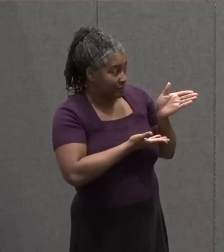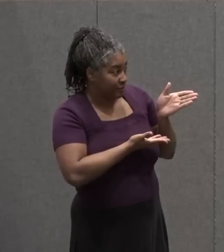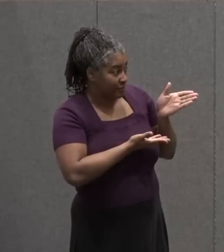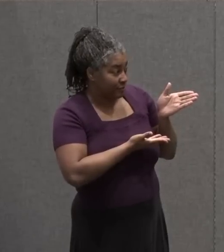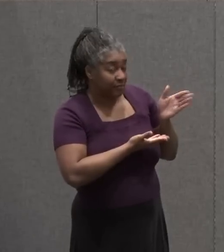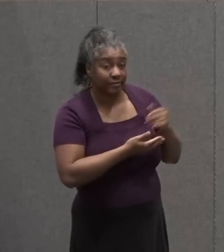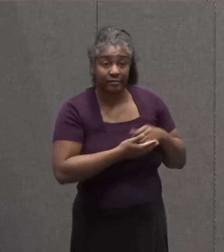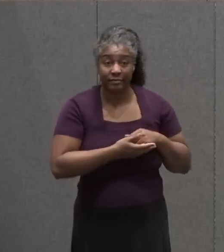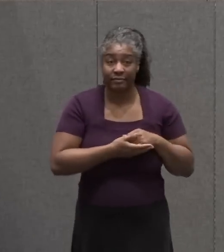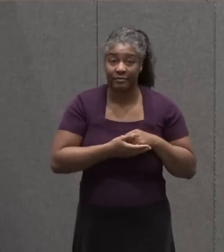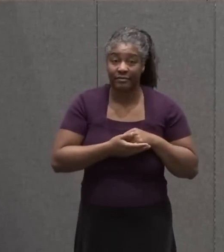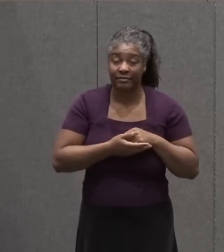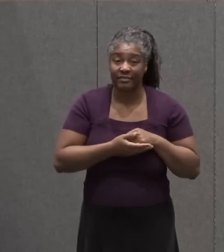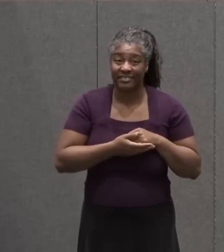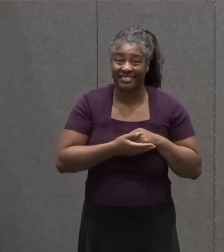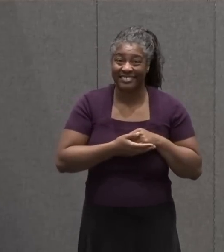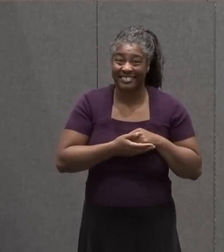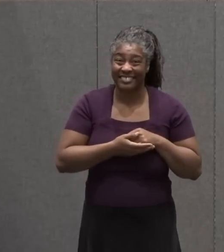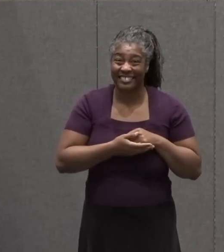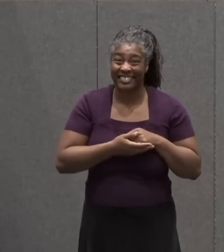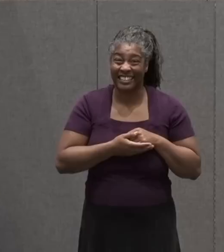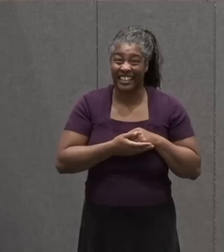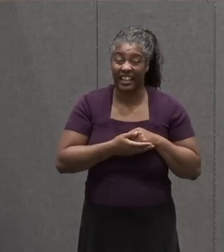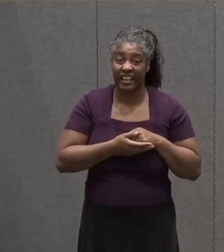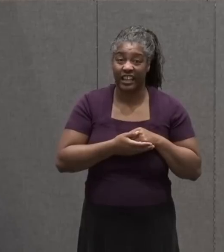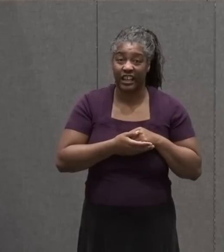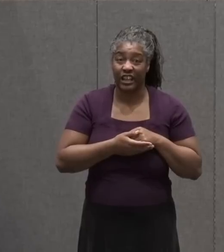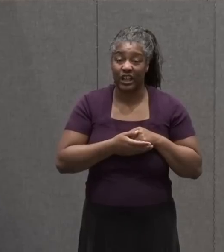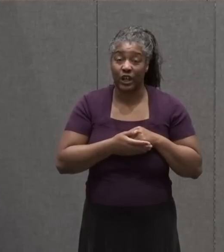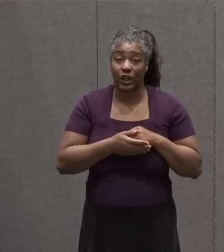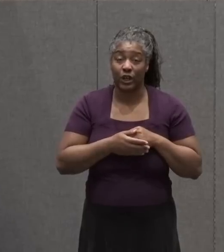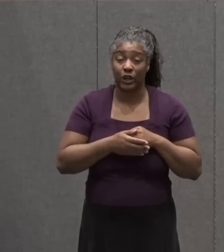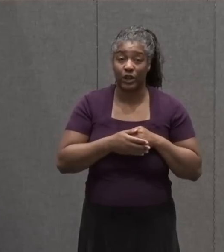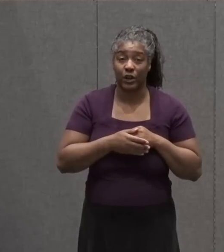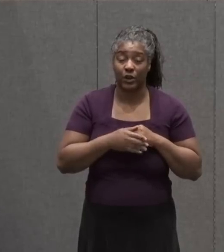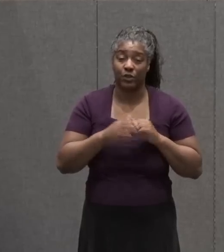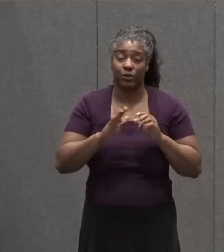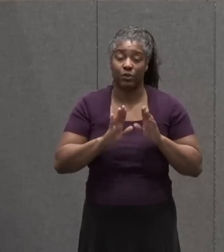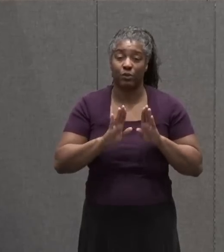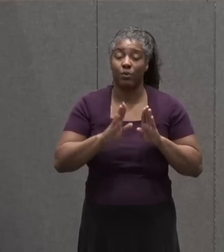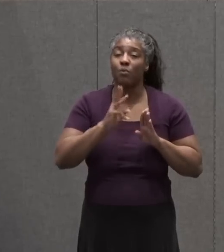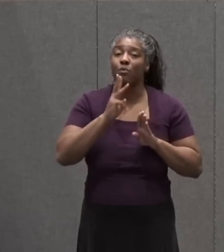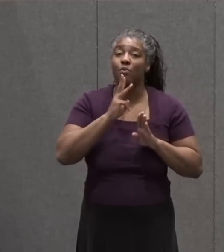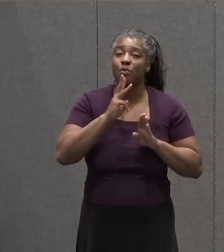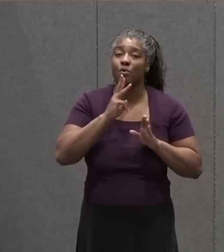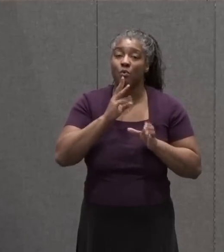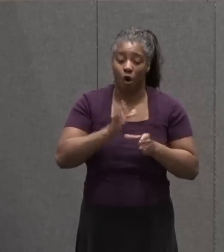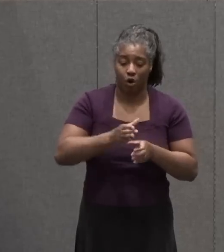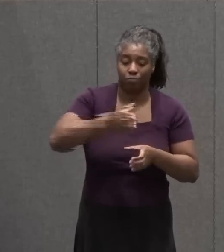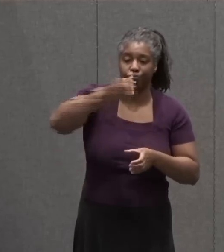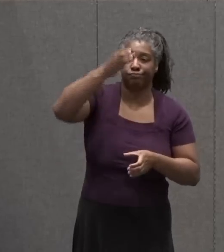crawled up the water spout Can you think of other actions to replace the words?